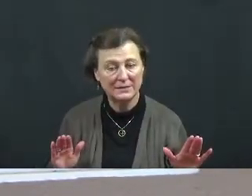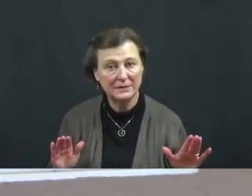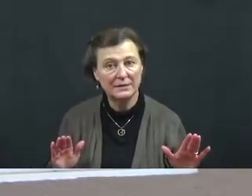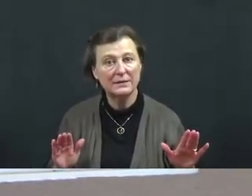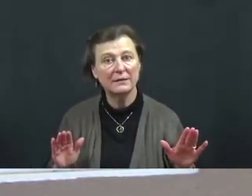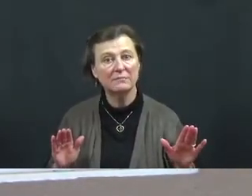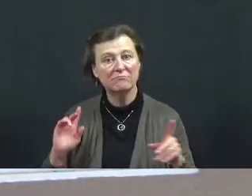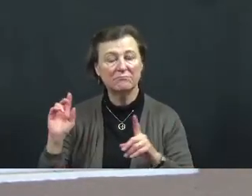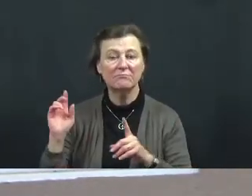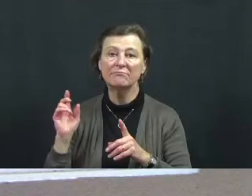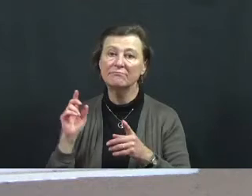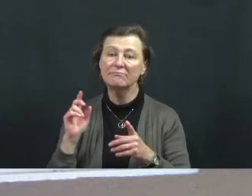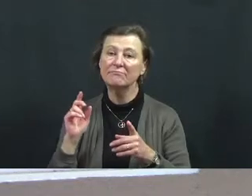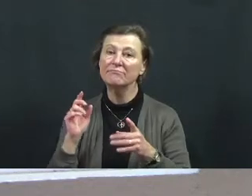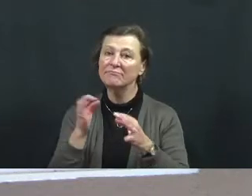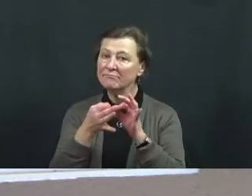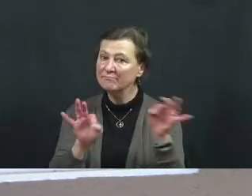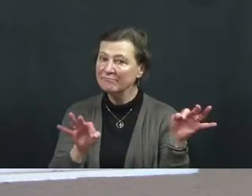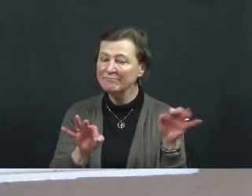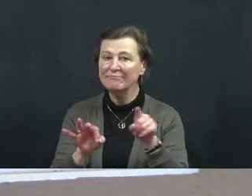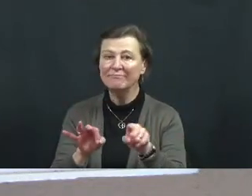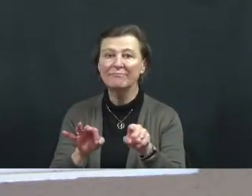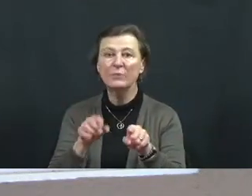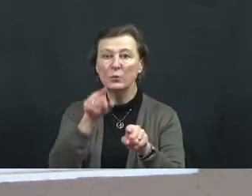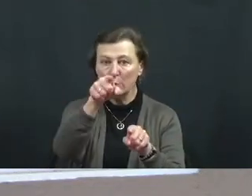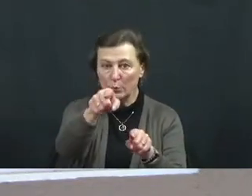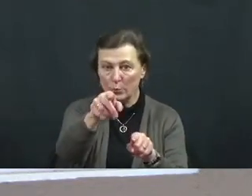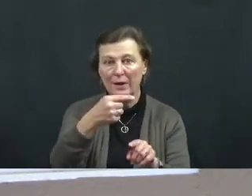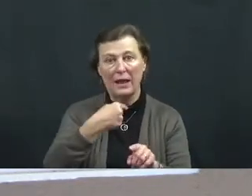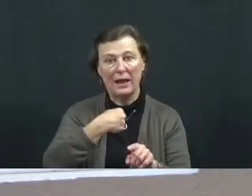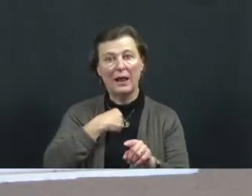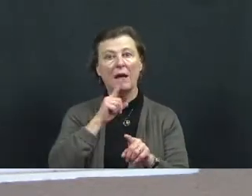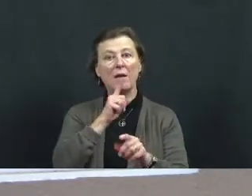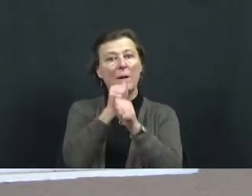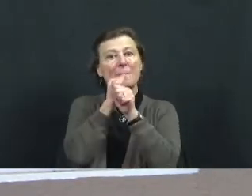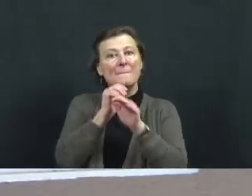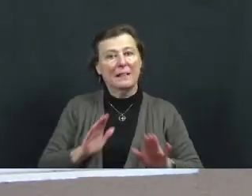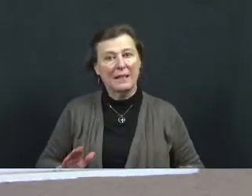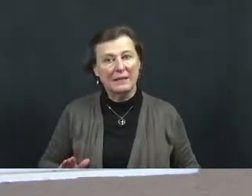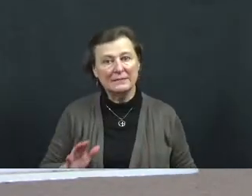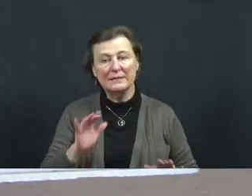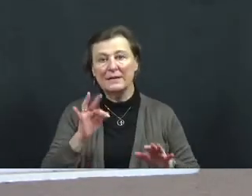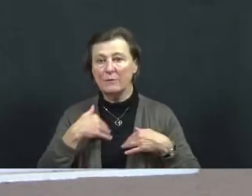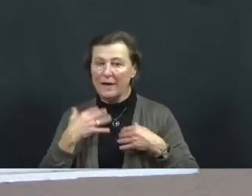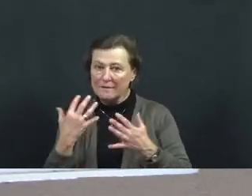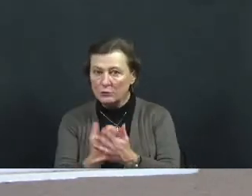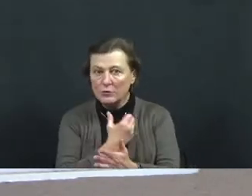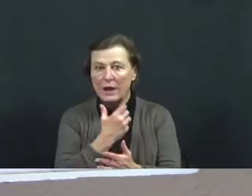Simply put you and I are blessed and given the chance to be innovative and loving in our lives.